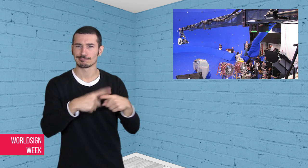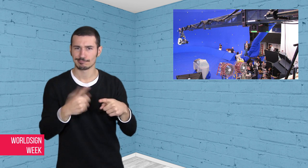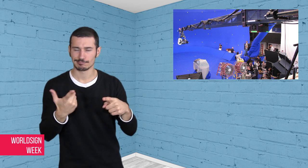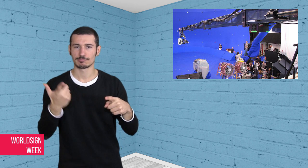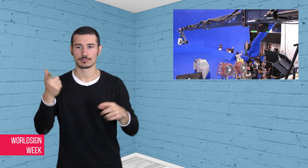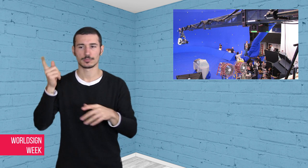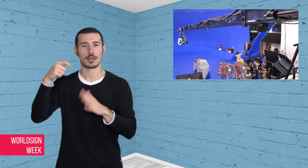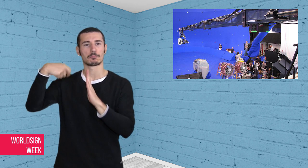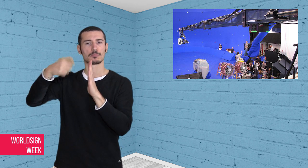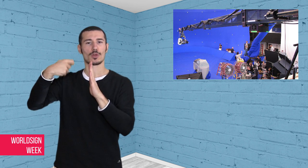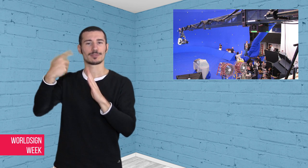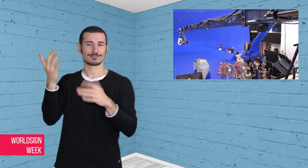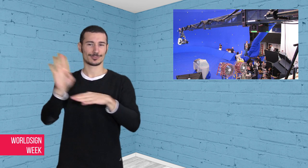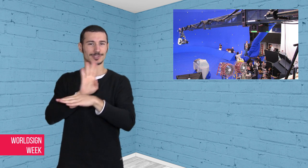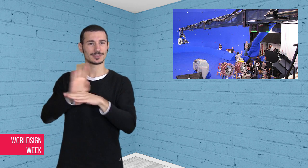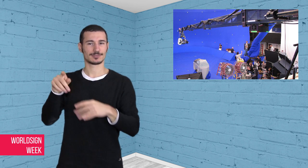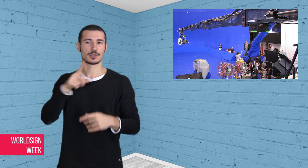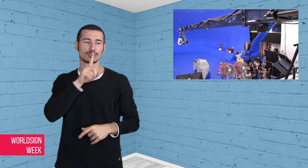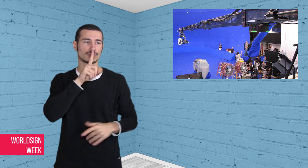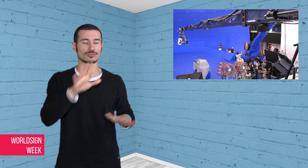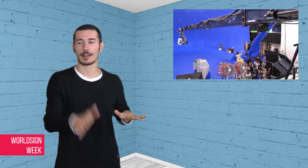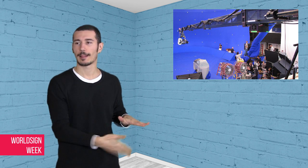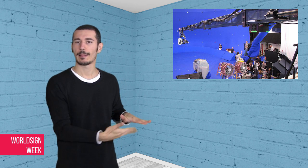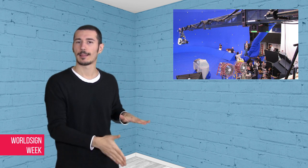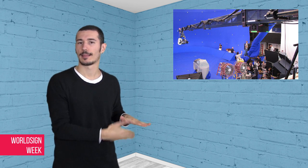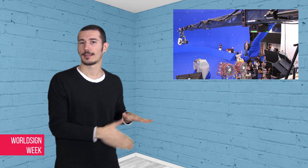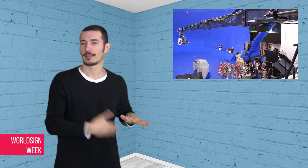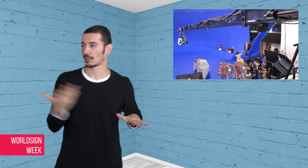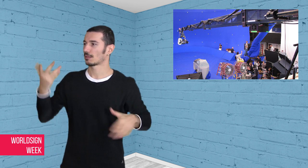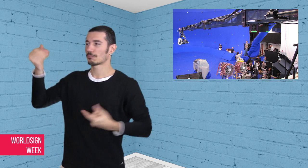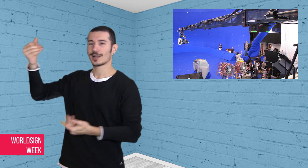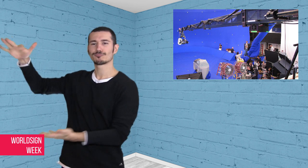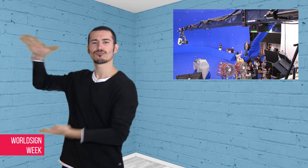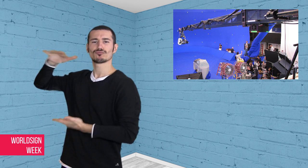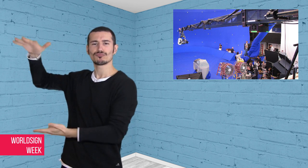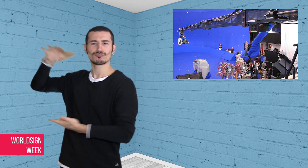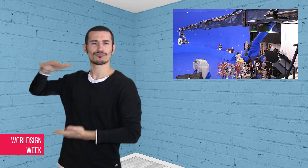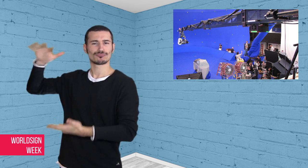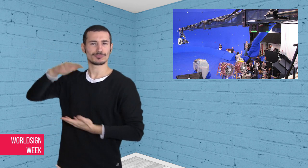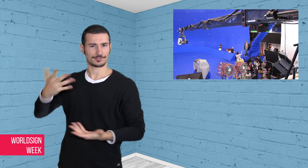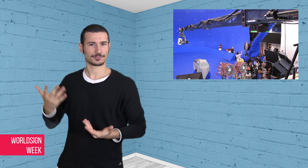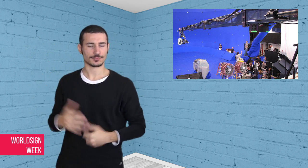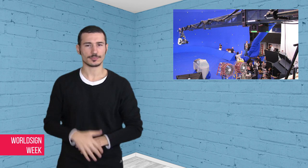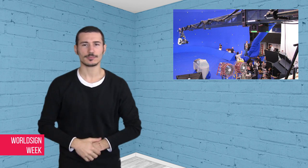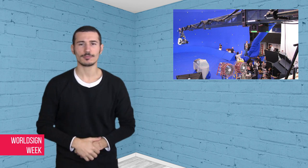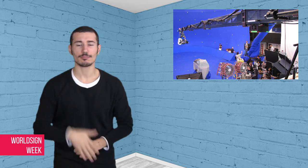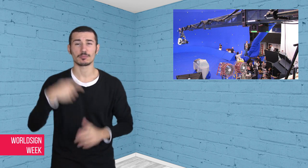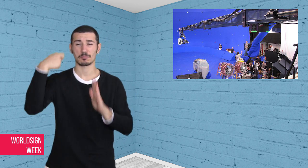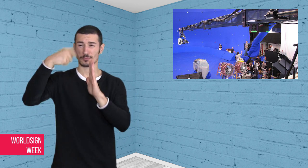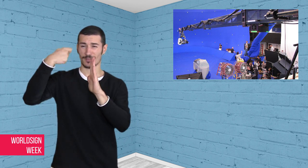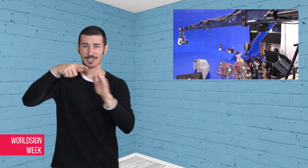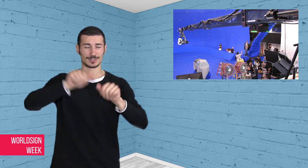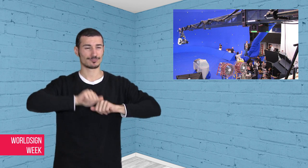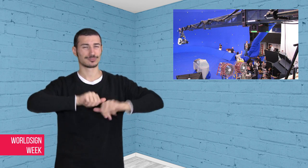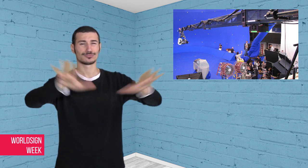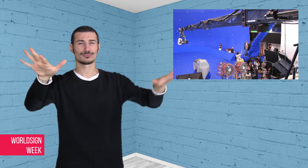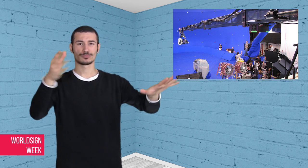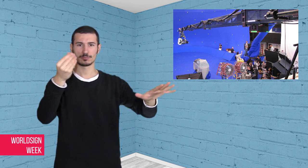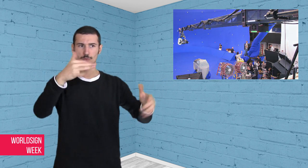Movies bring in millions of dollars but injured workers often are paid a mere few thousands dollars.